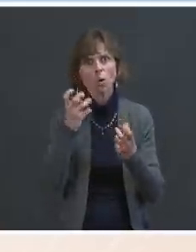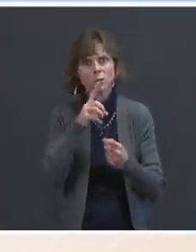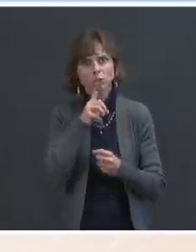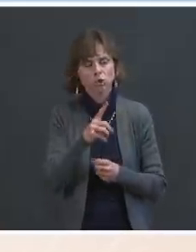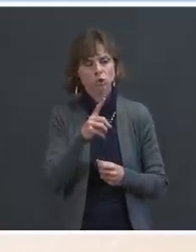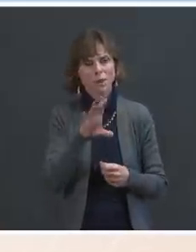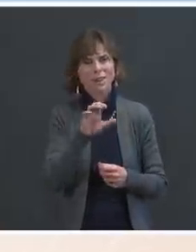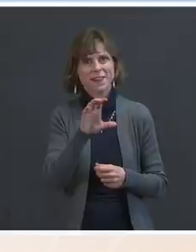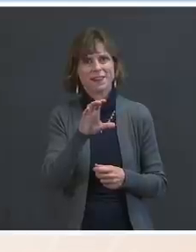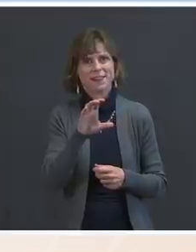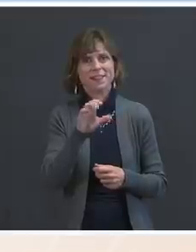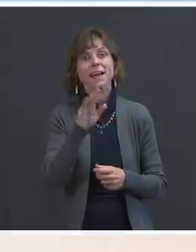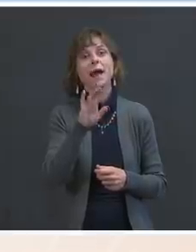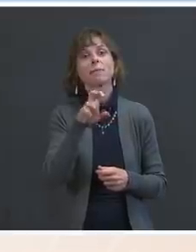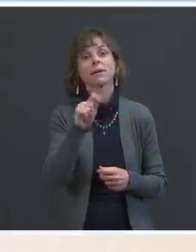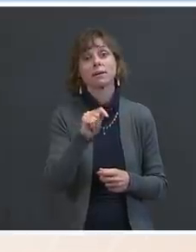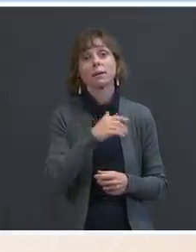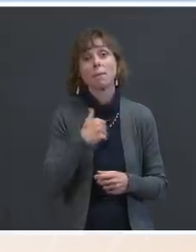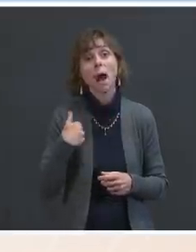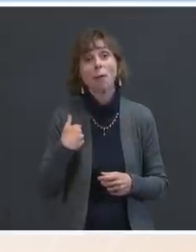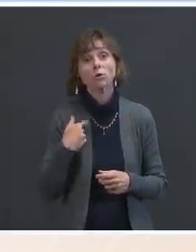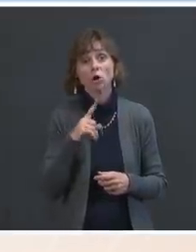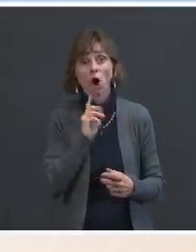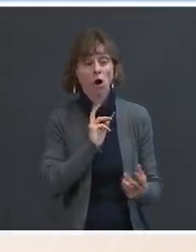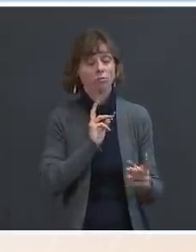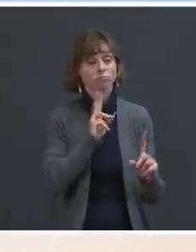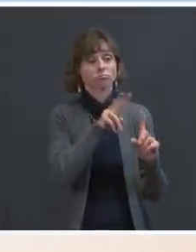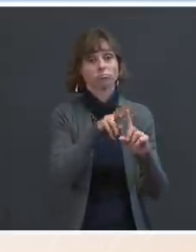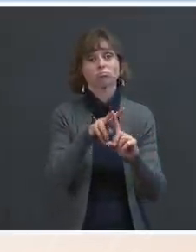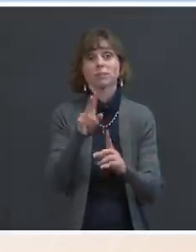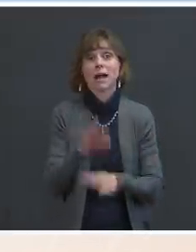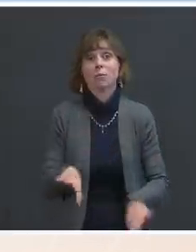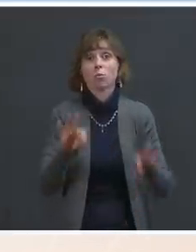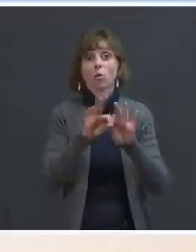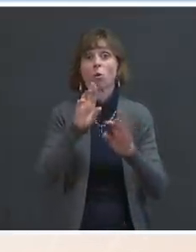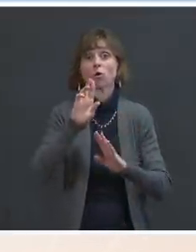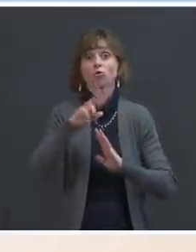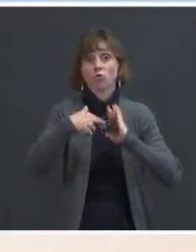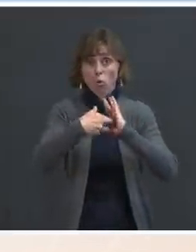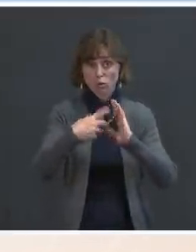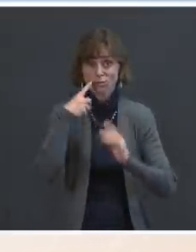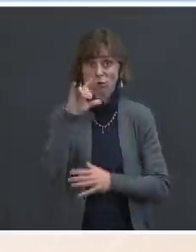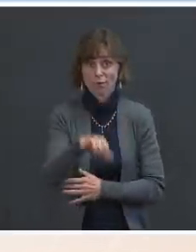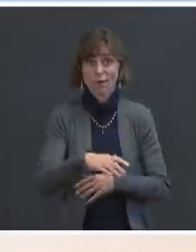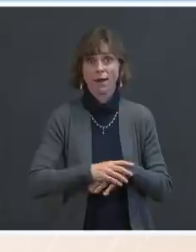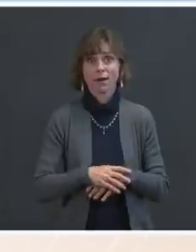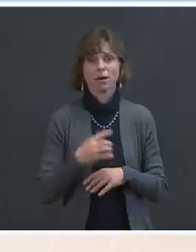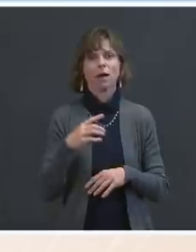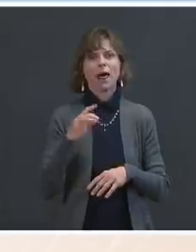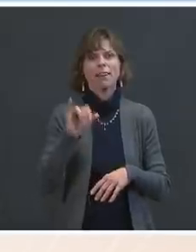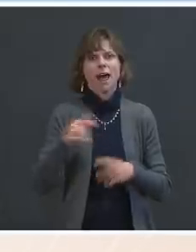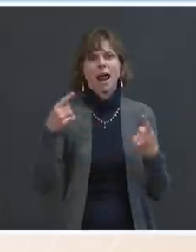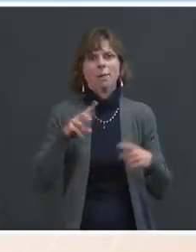That's something that, of course, was done a little bit in 2009, but can -- can definitely be built on, and I think we will venture to do that. The Press: And then on the --